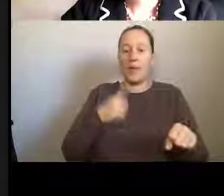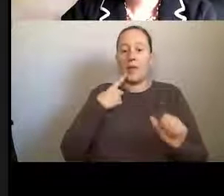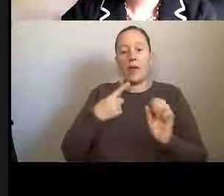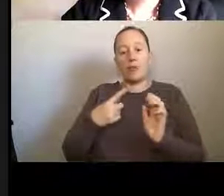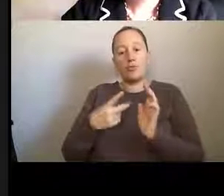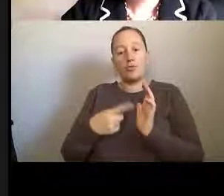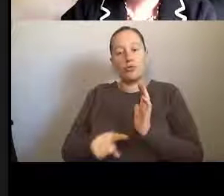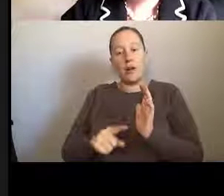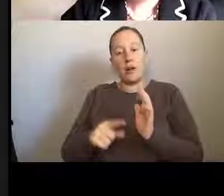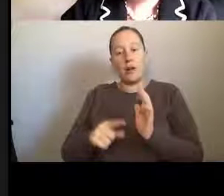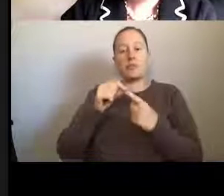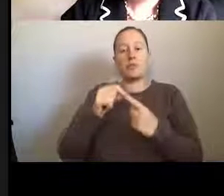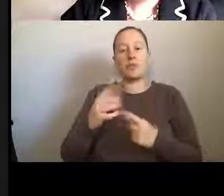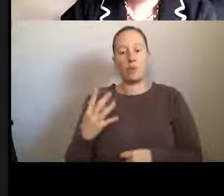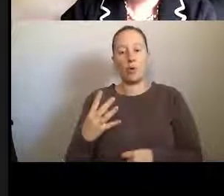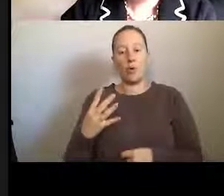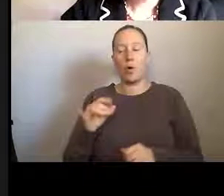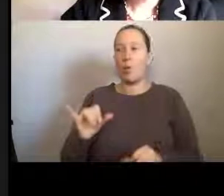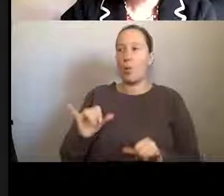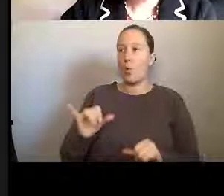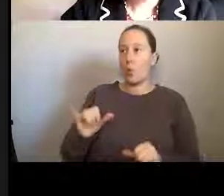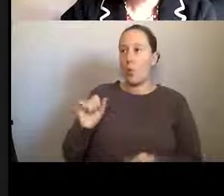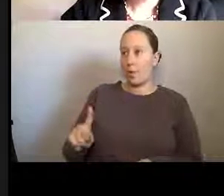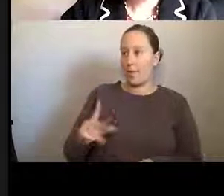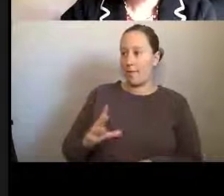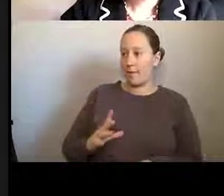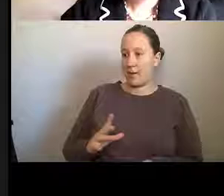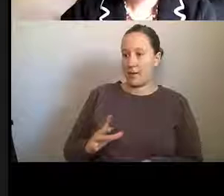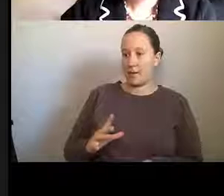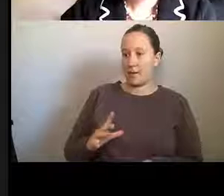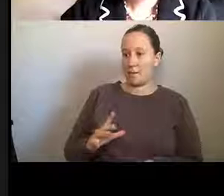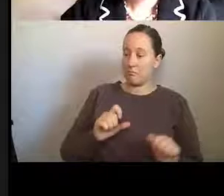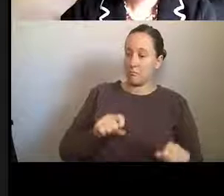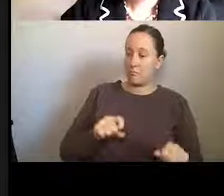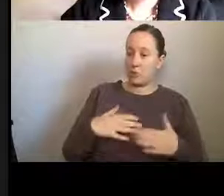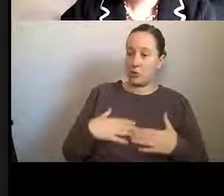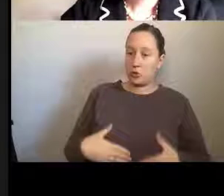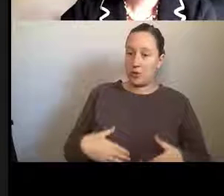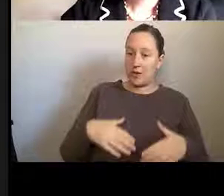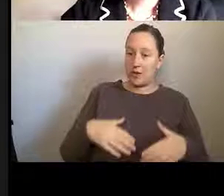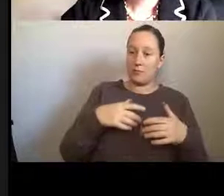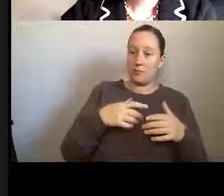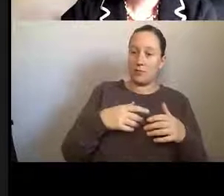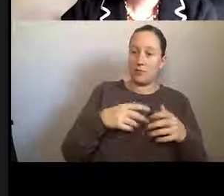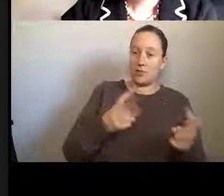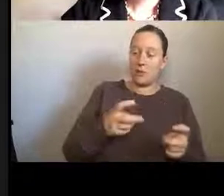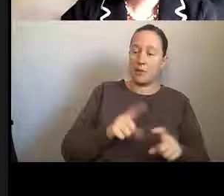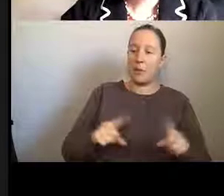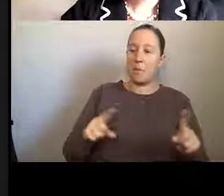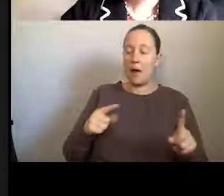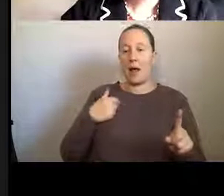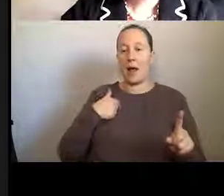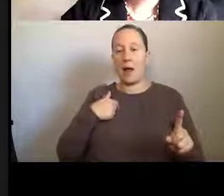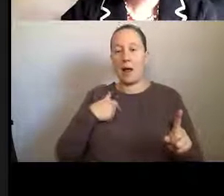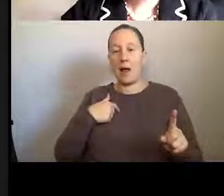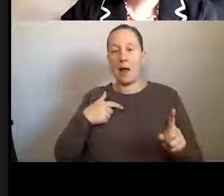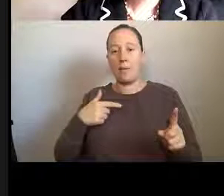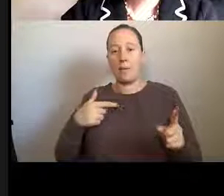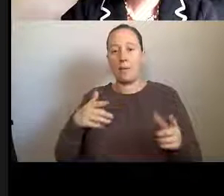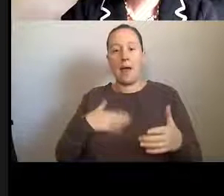and you say oh, okay, you know what? I would be happy to meet this exemption, because I'm happy to just relinquish all of that